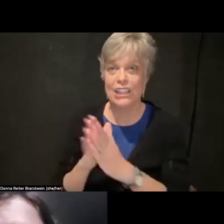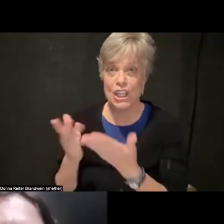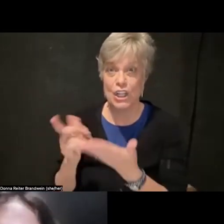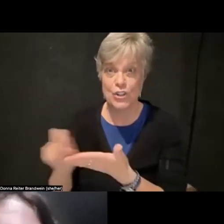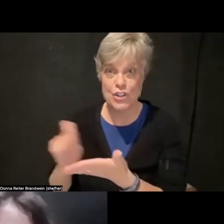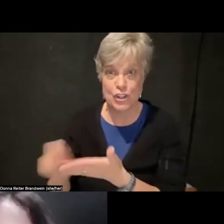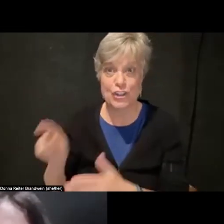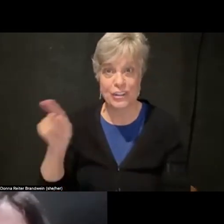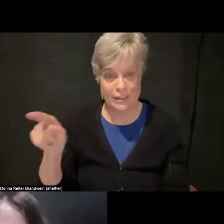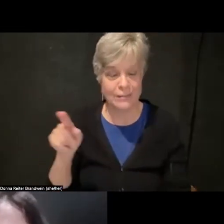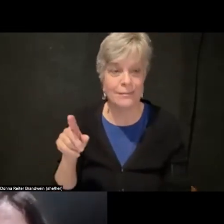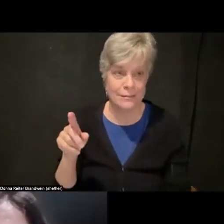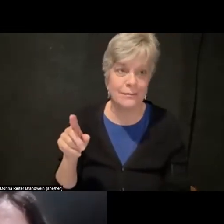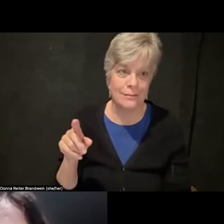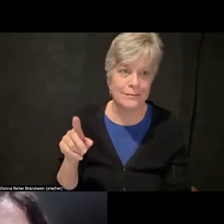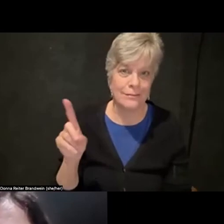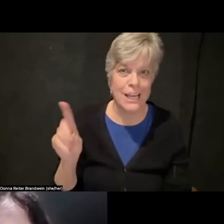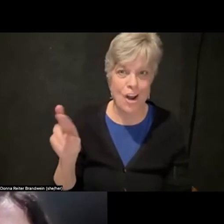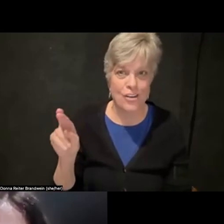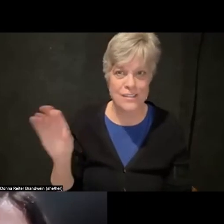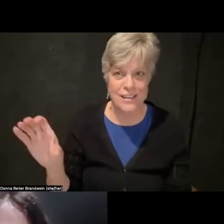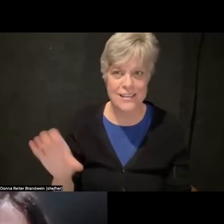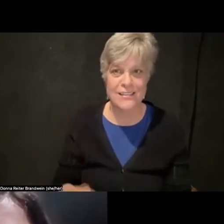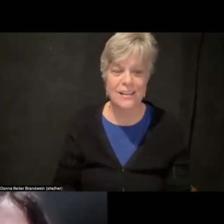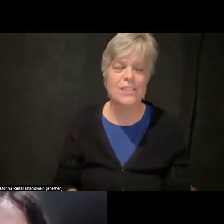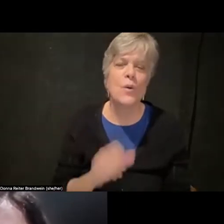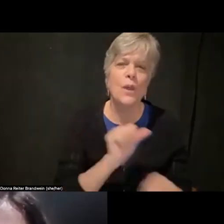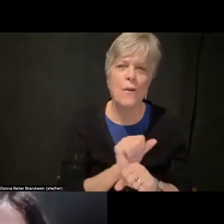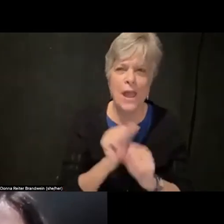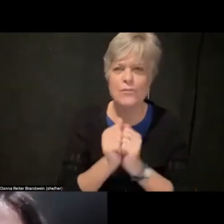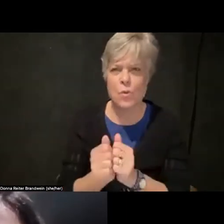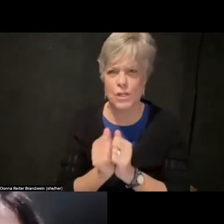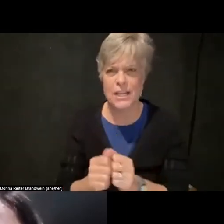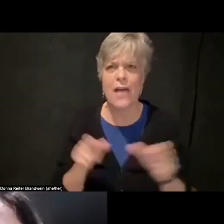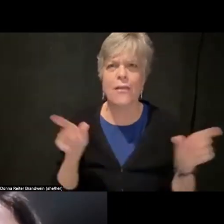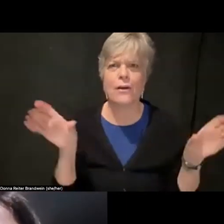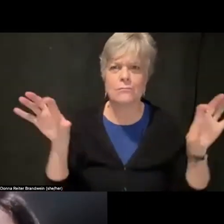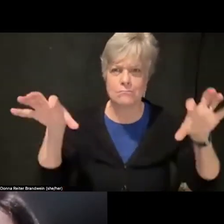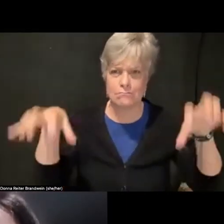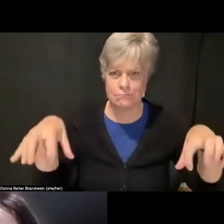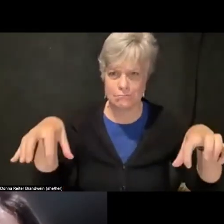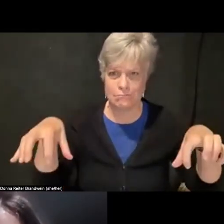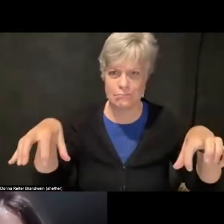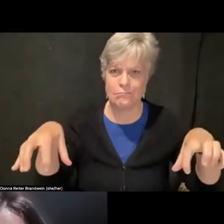So I think we have to work together. That's the long and short, we have to work together. It's not one or the other.